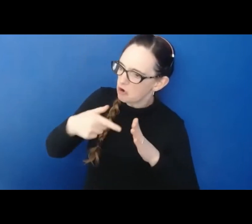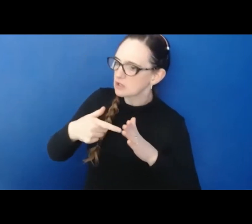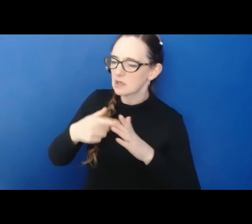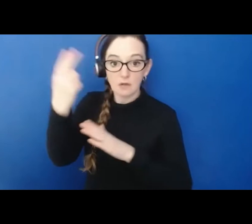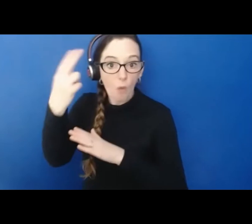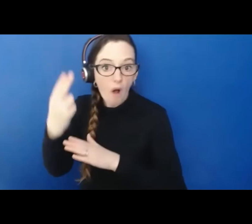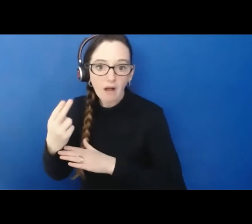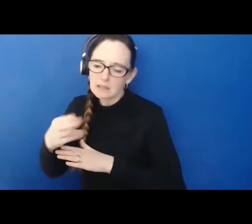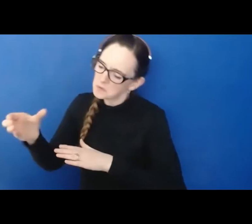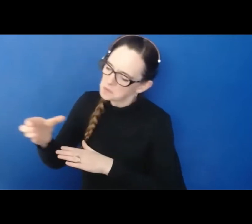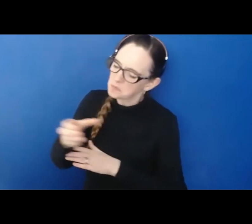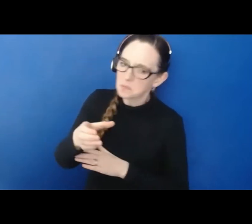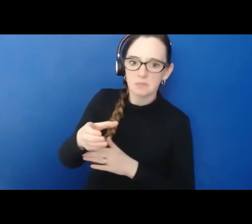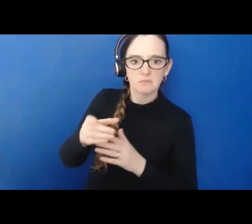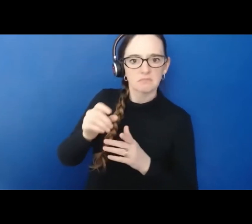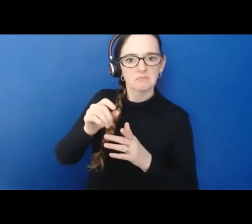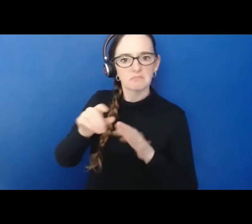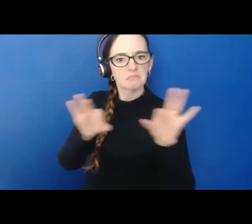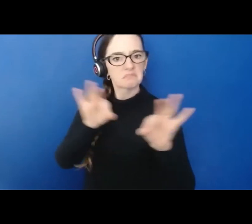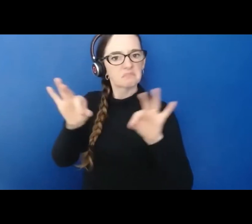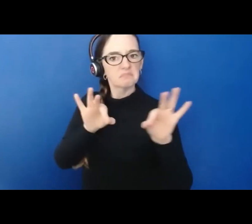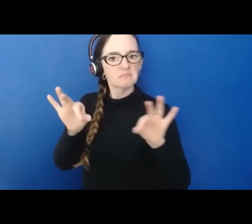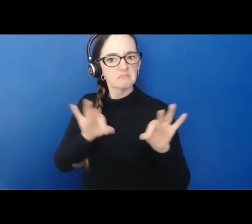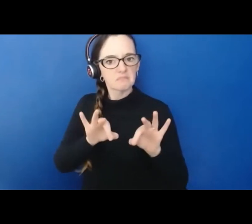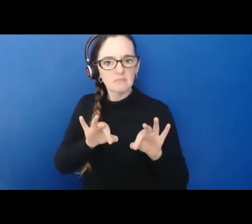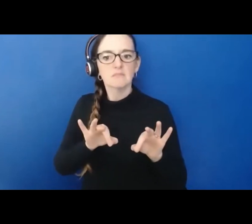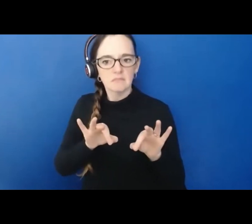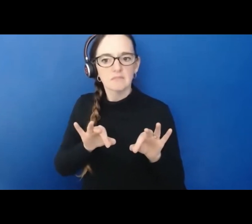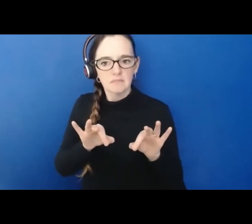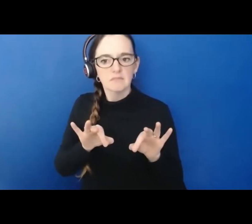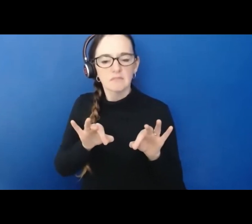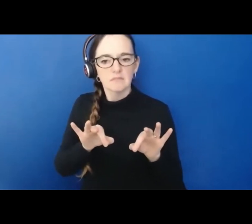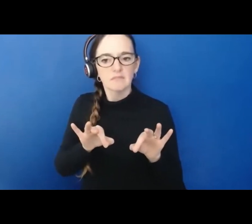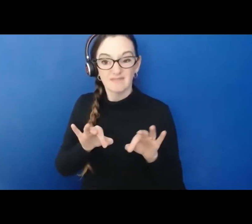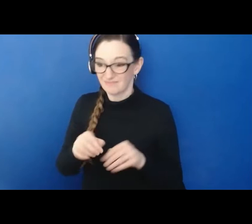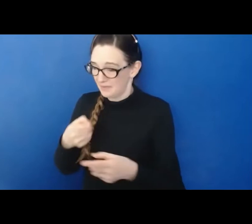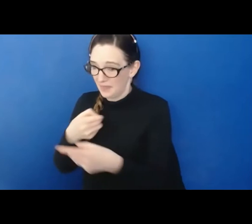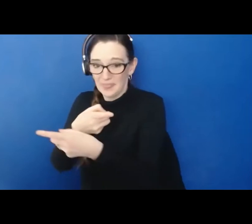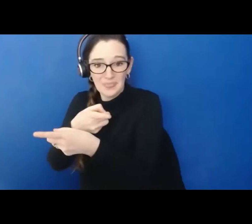artist-led projects and groups and collectives that have had little to no support from the